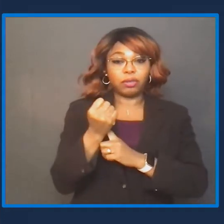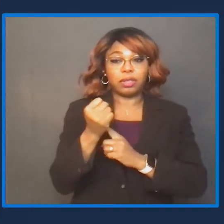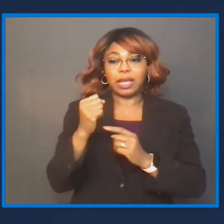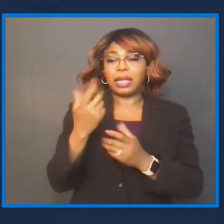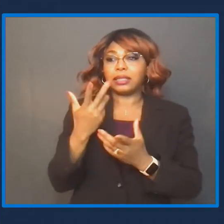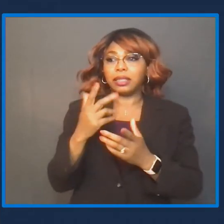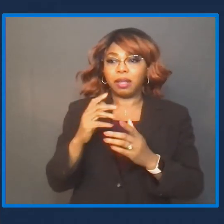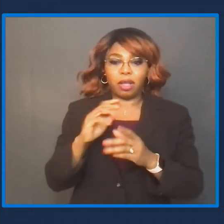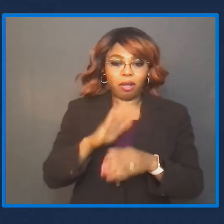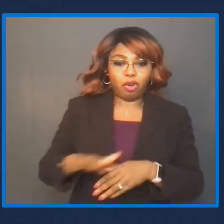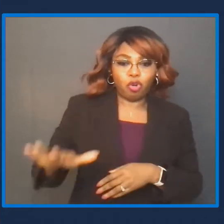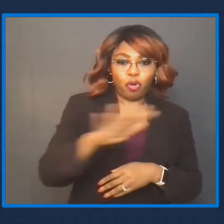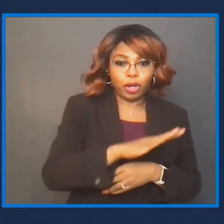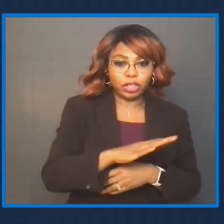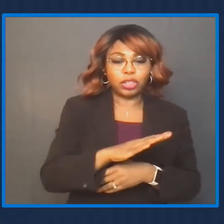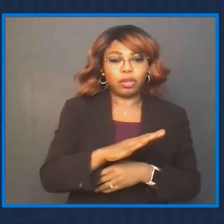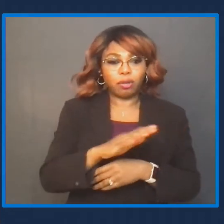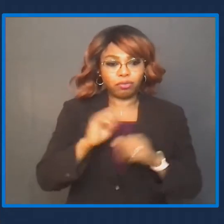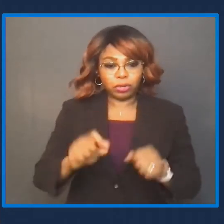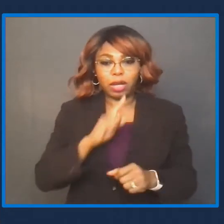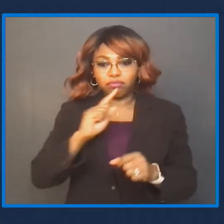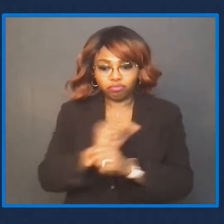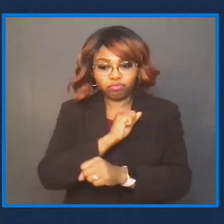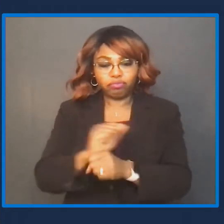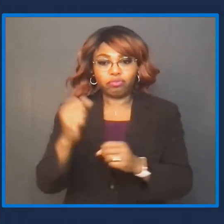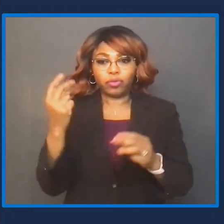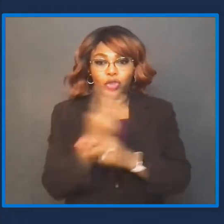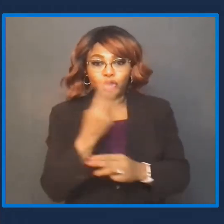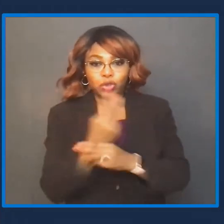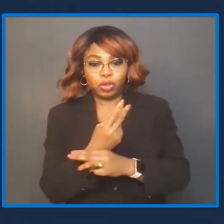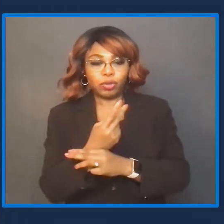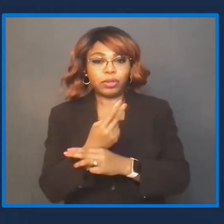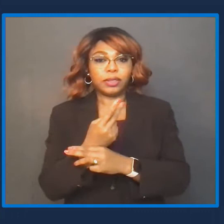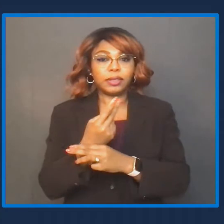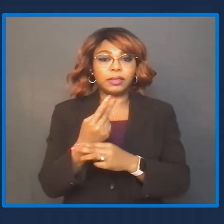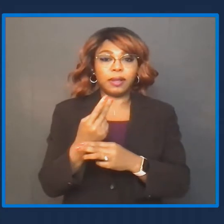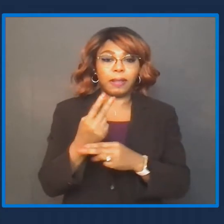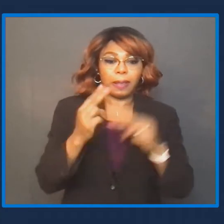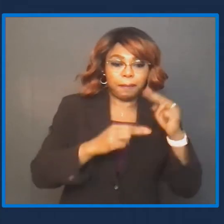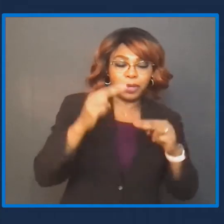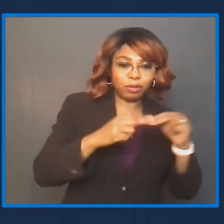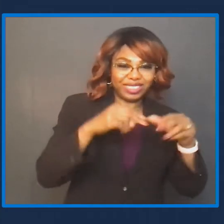with actual users or of the built environment particularly wheelchair users.